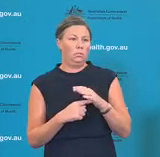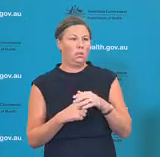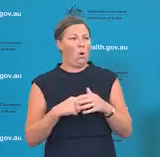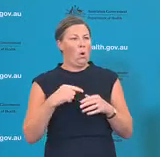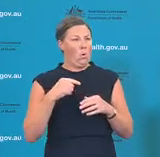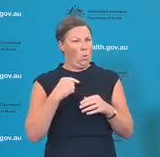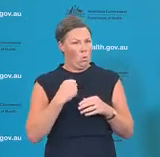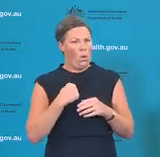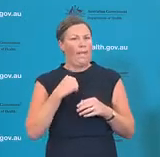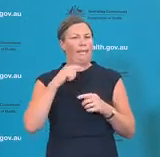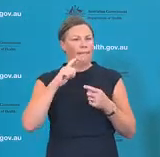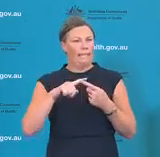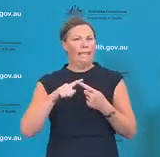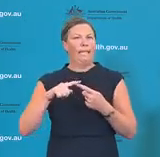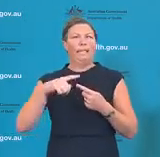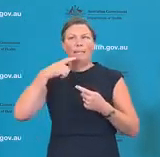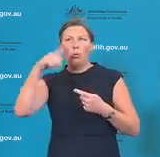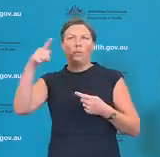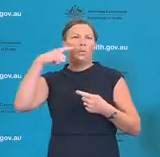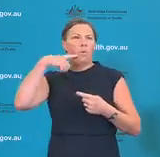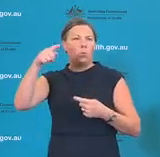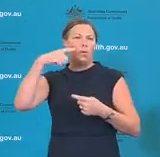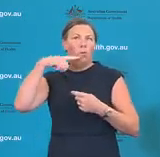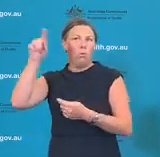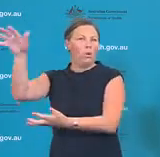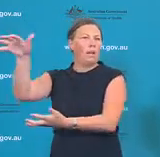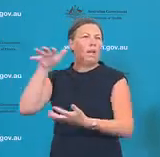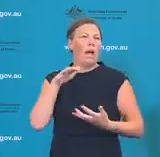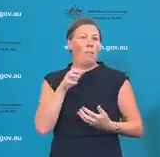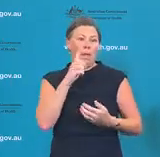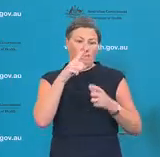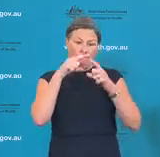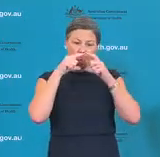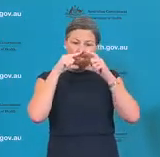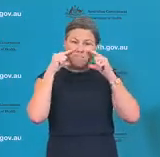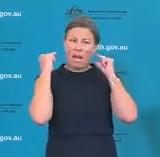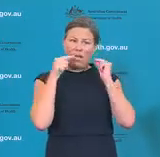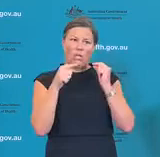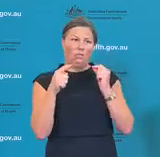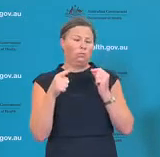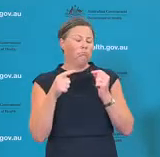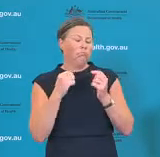pursue. But we know that masks were very very much a critical supply point